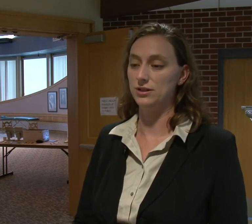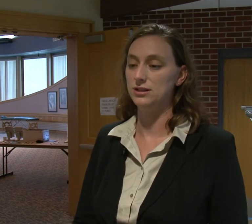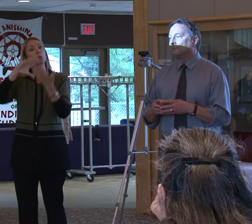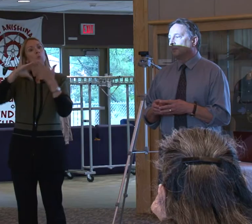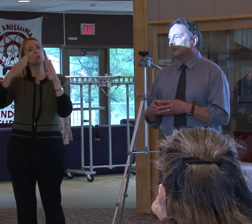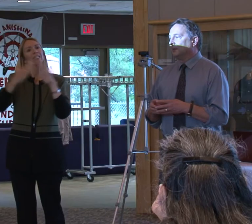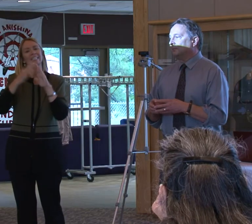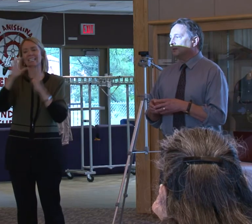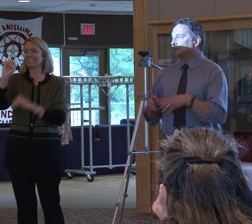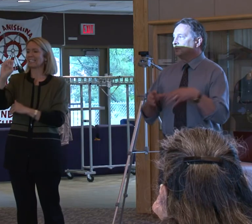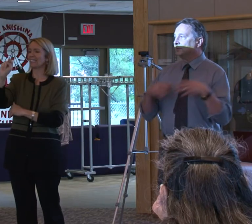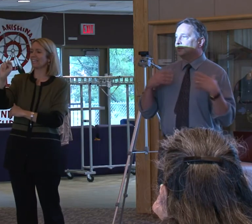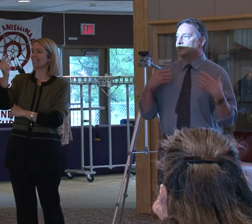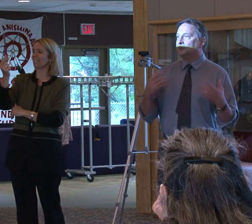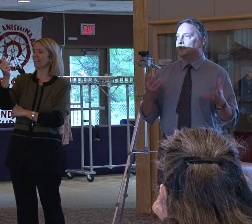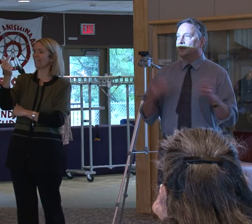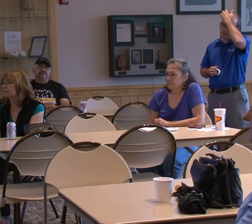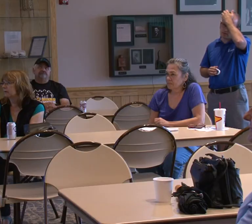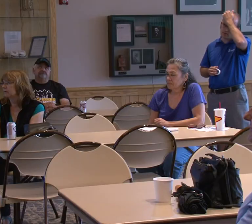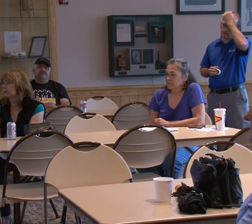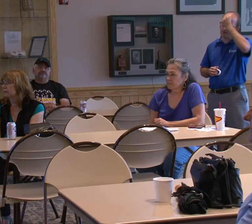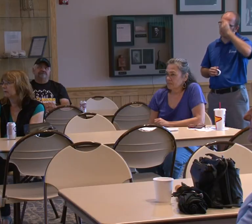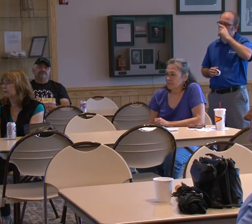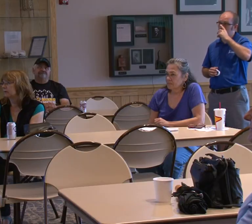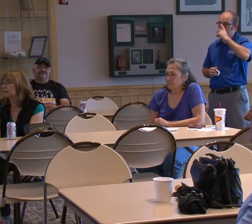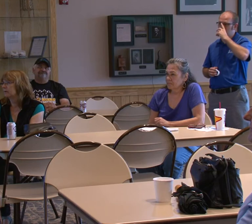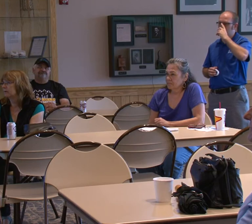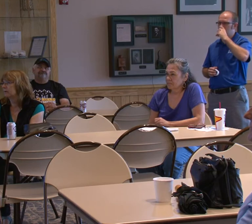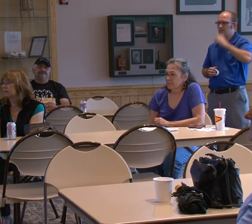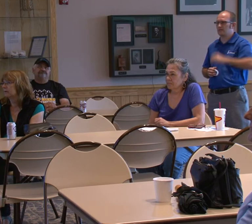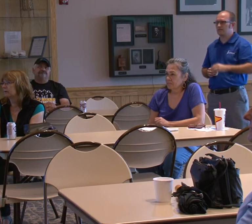Female voice: Thanks to a state funded grant from the Deaf and Hard of Hearing services,